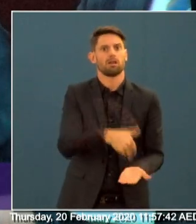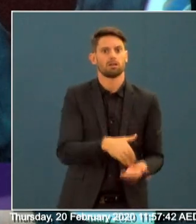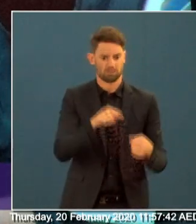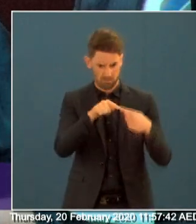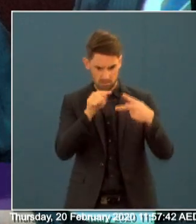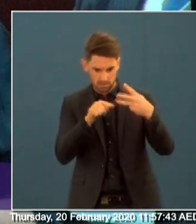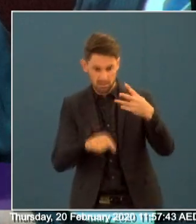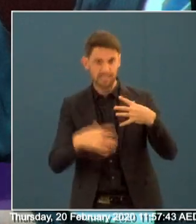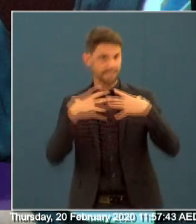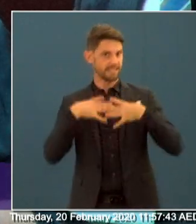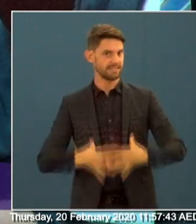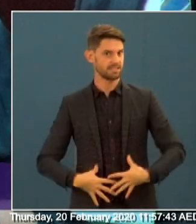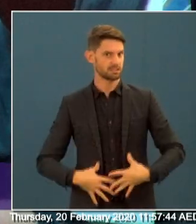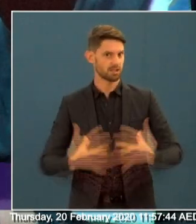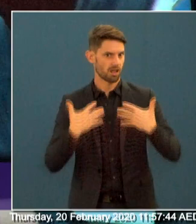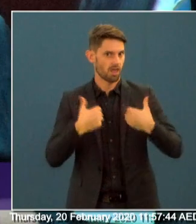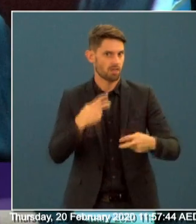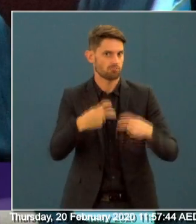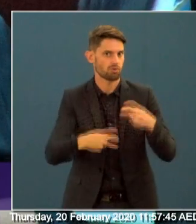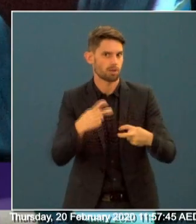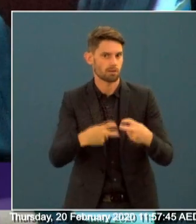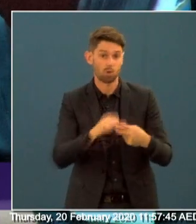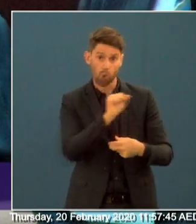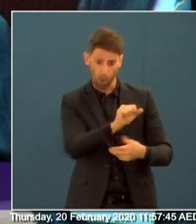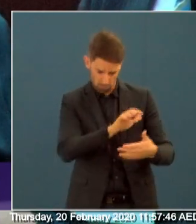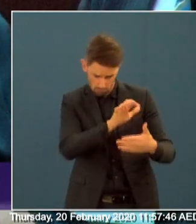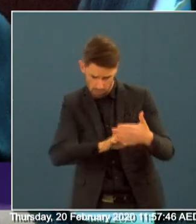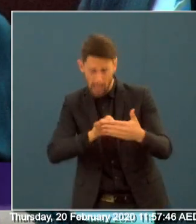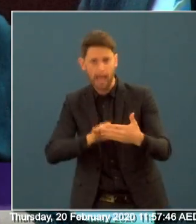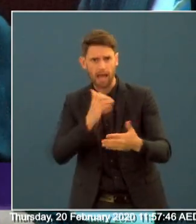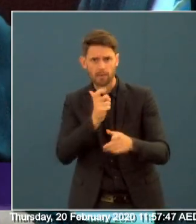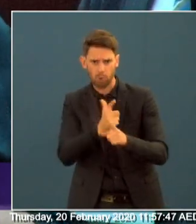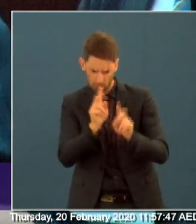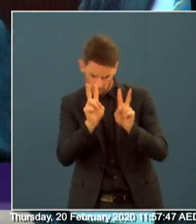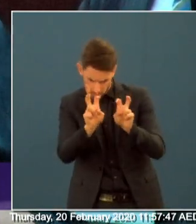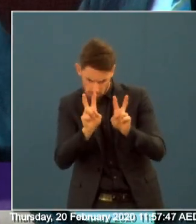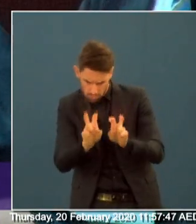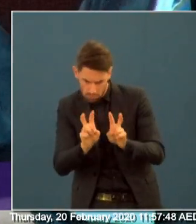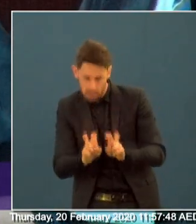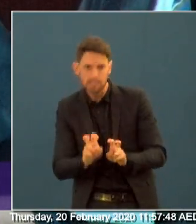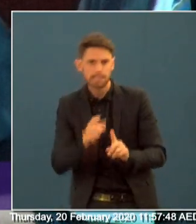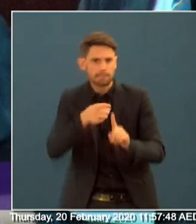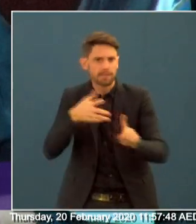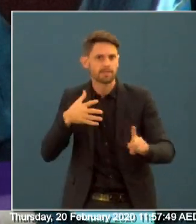And your statement then deals with a number of particular common instances, is that right? Yes.